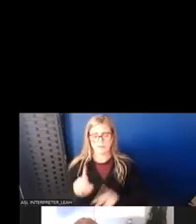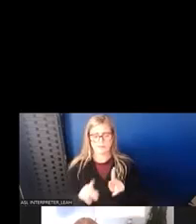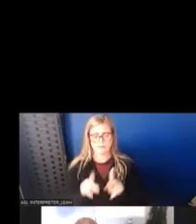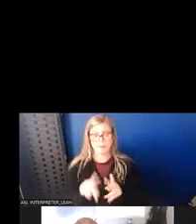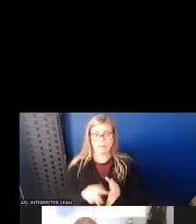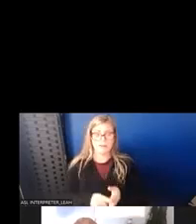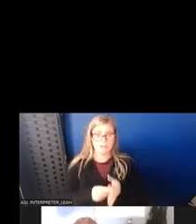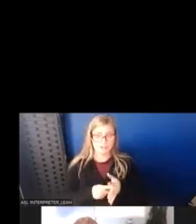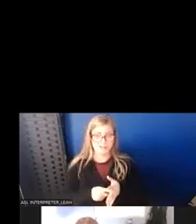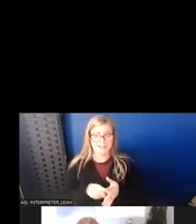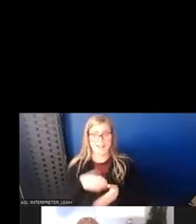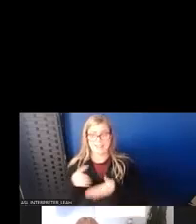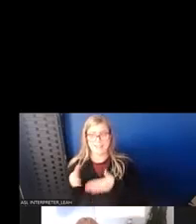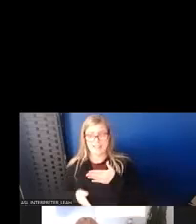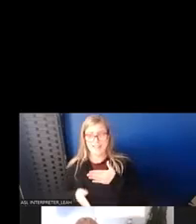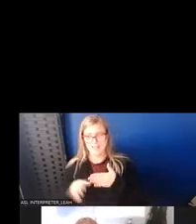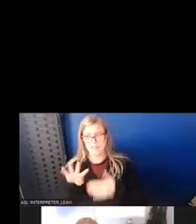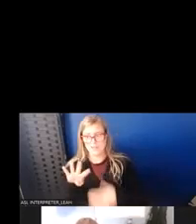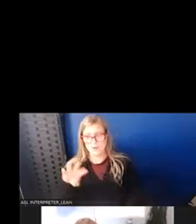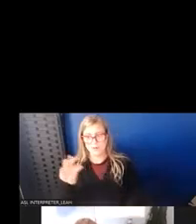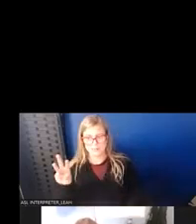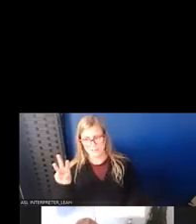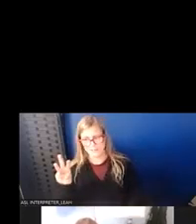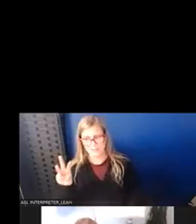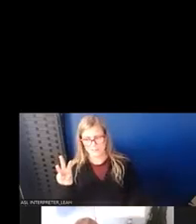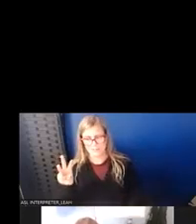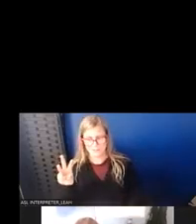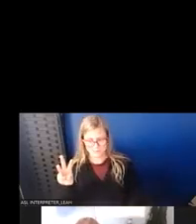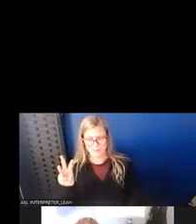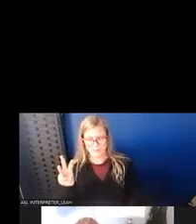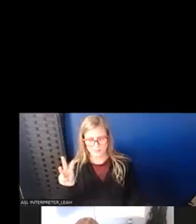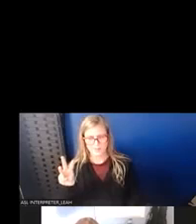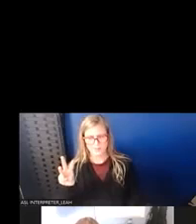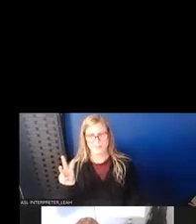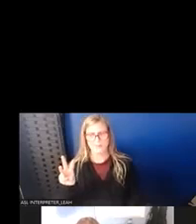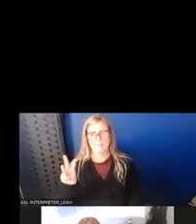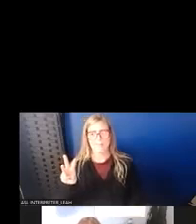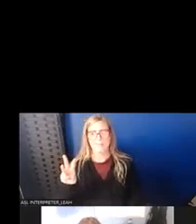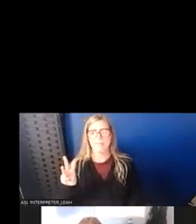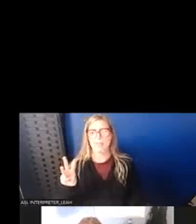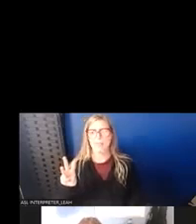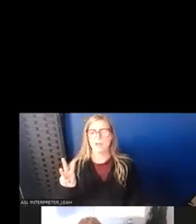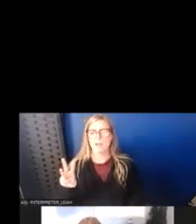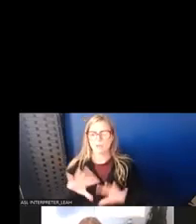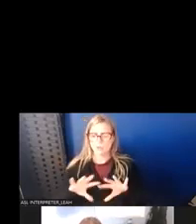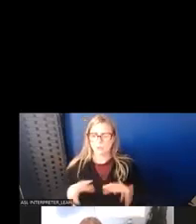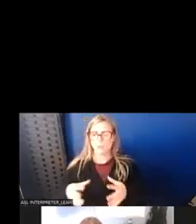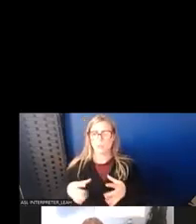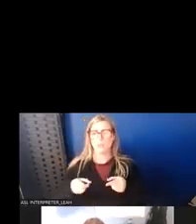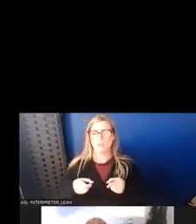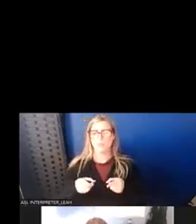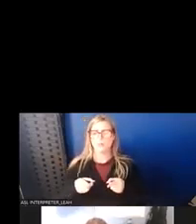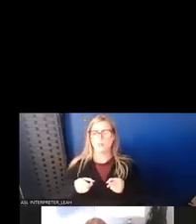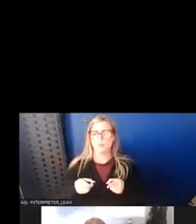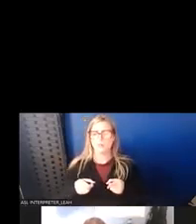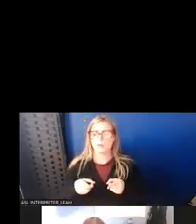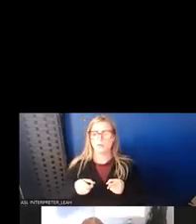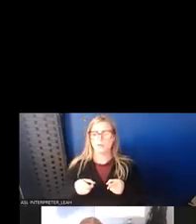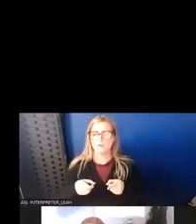end 46. And it is a group that is pretty diverse in terms of their level